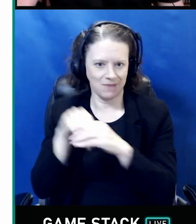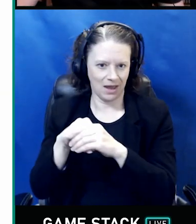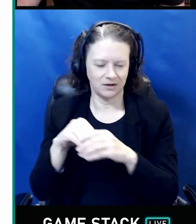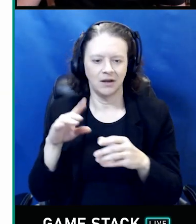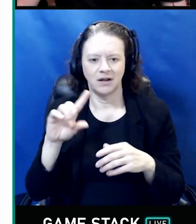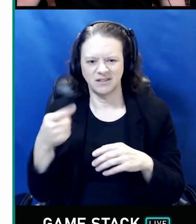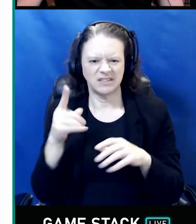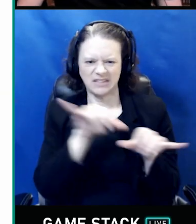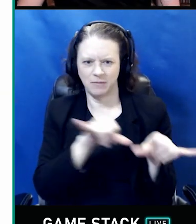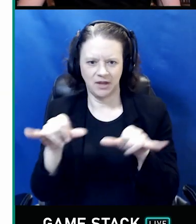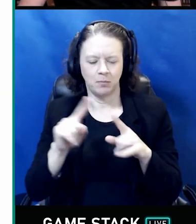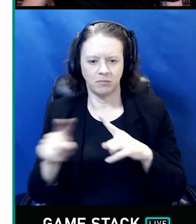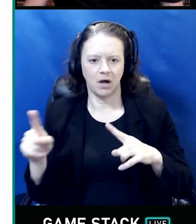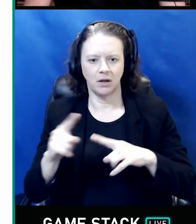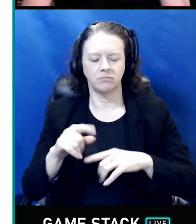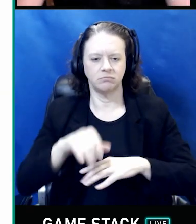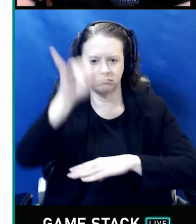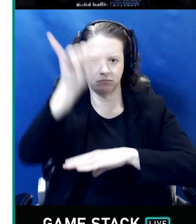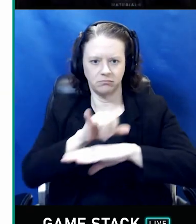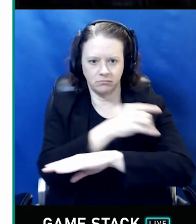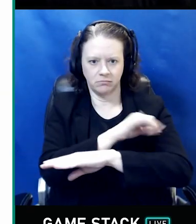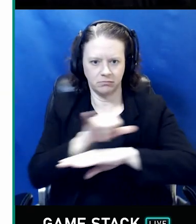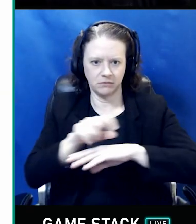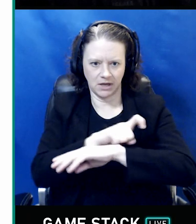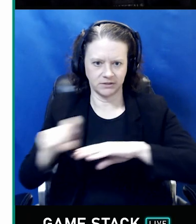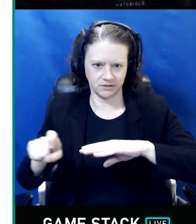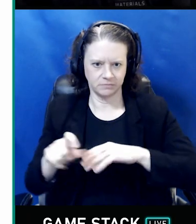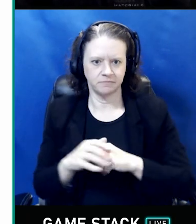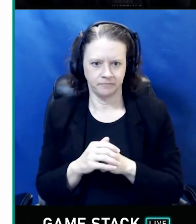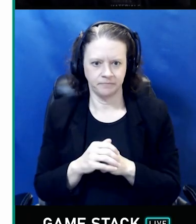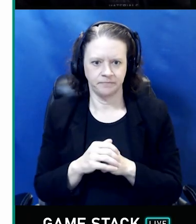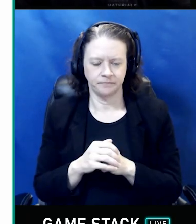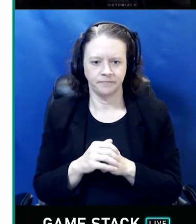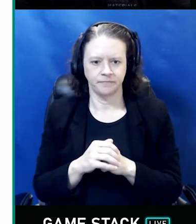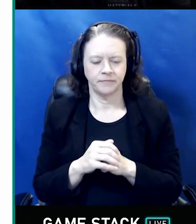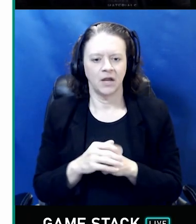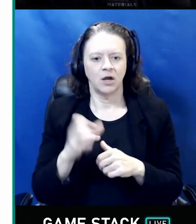So there is a variant for packing operations which allows you to clamp these values.